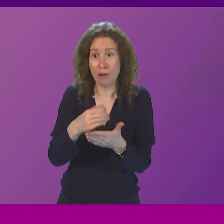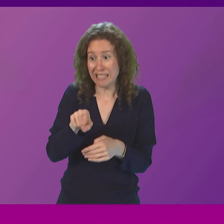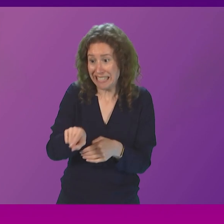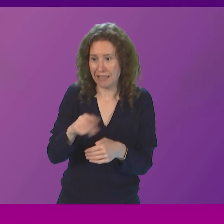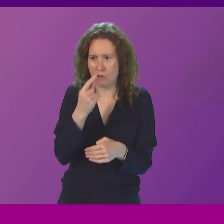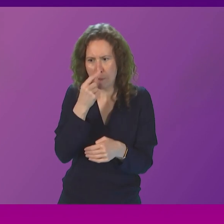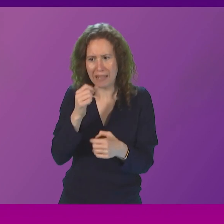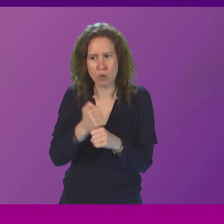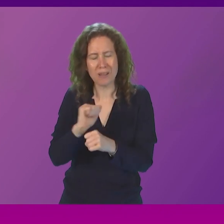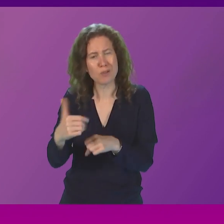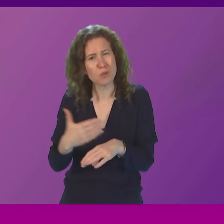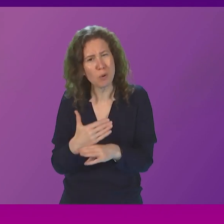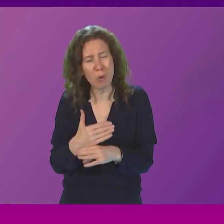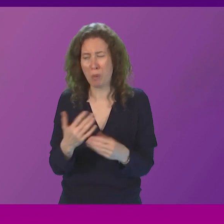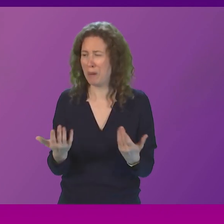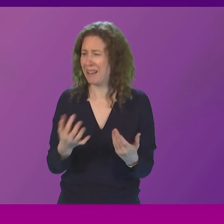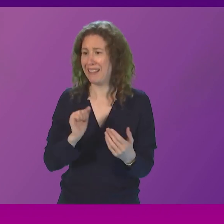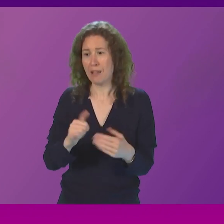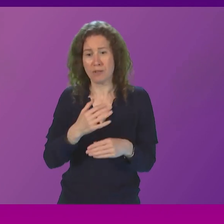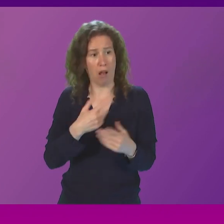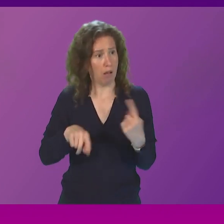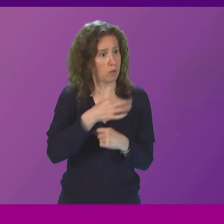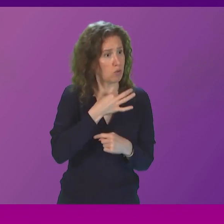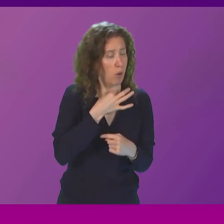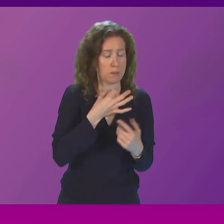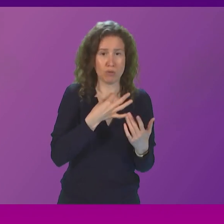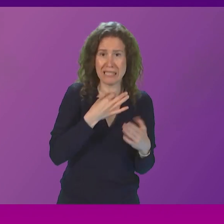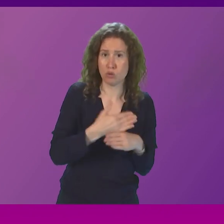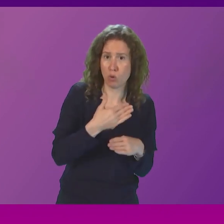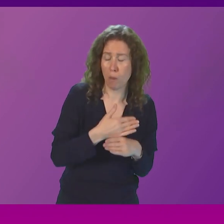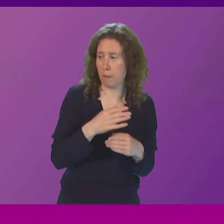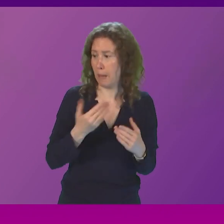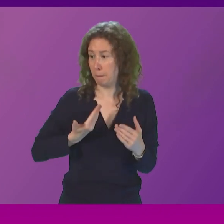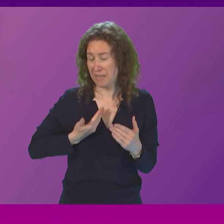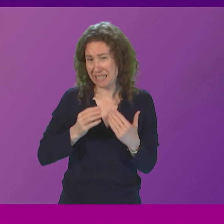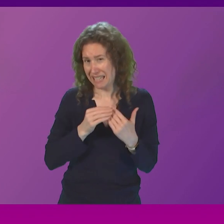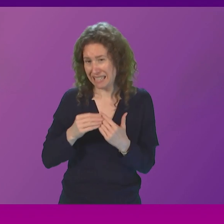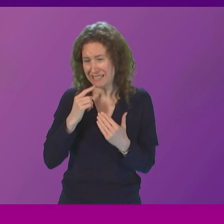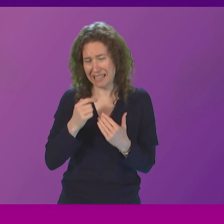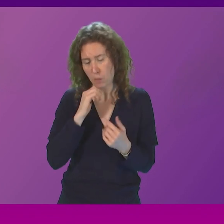It is threatening jobs, and business leaders think that it is going to create a low-economy zone.